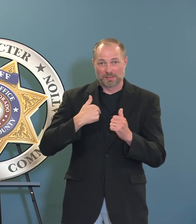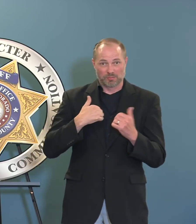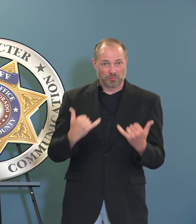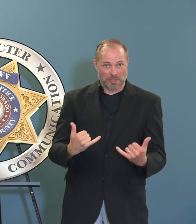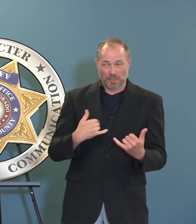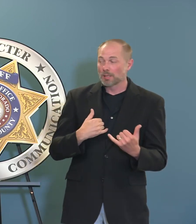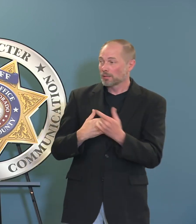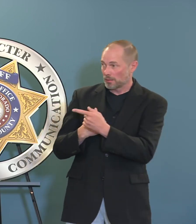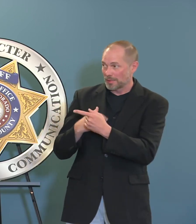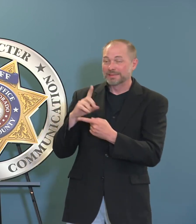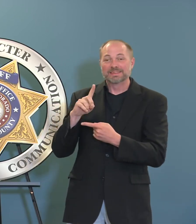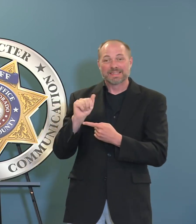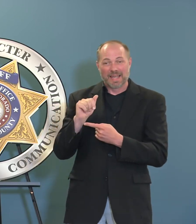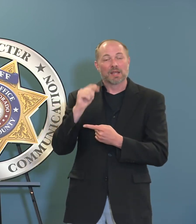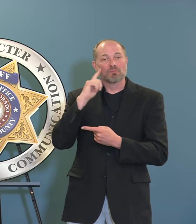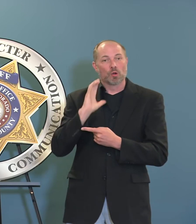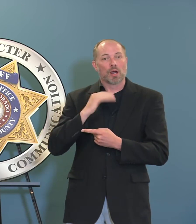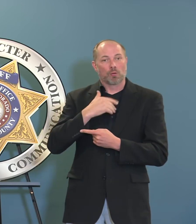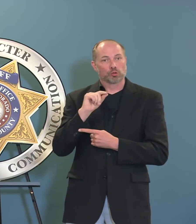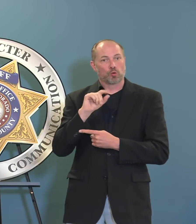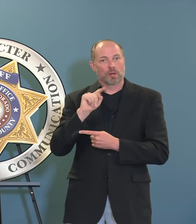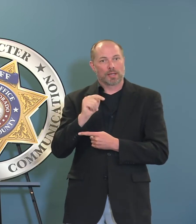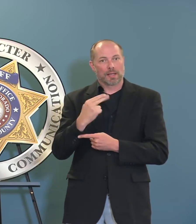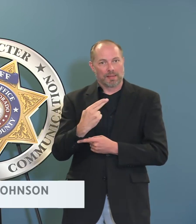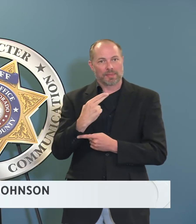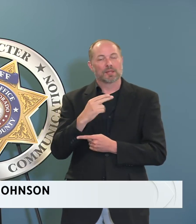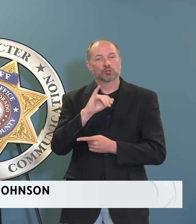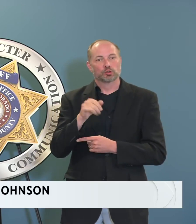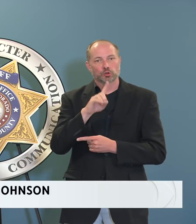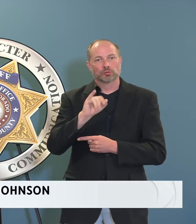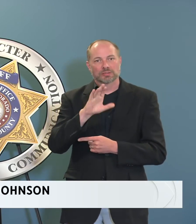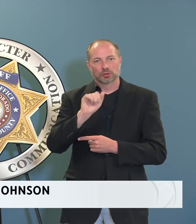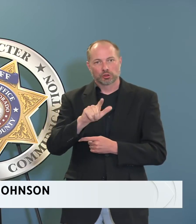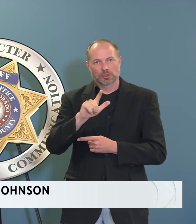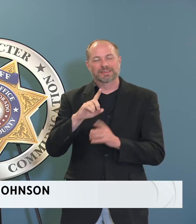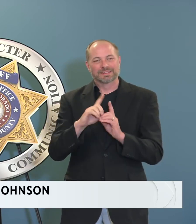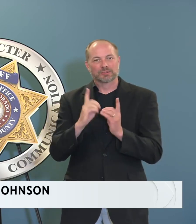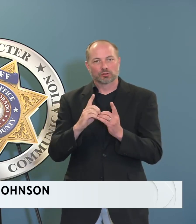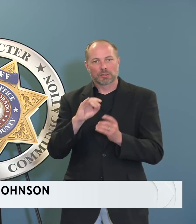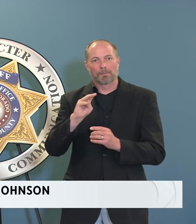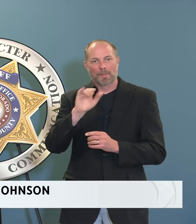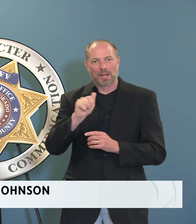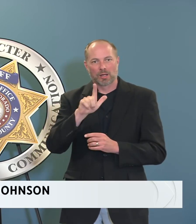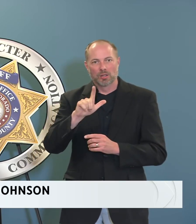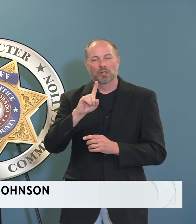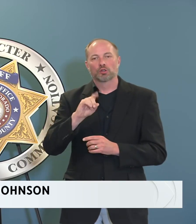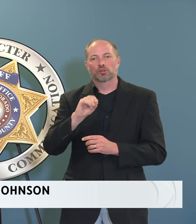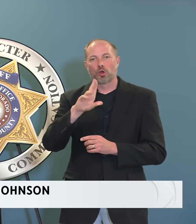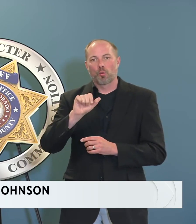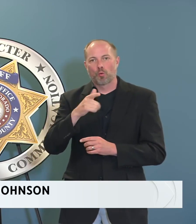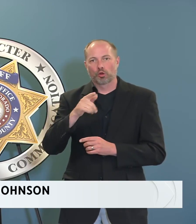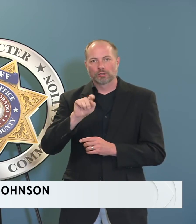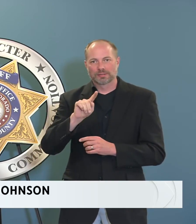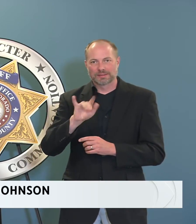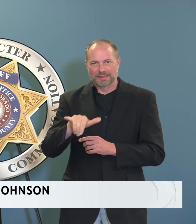ATTORNEY MICHAEL DOHERTY ARE LISTEN RIGHT NOW. WITH ME TODAY ARE THE